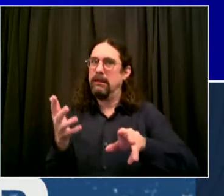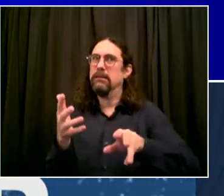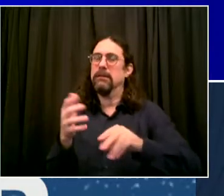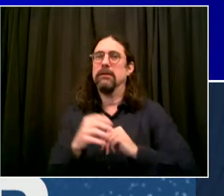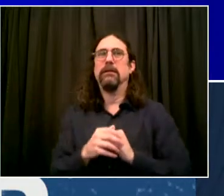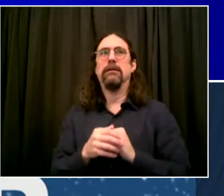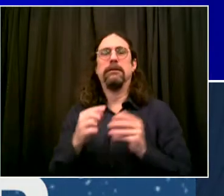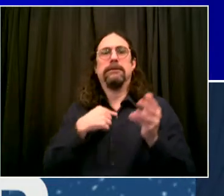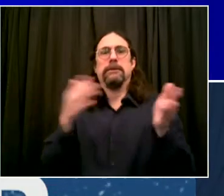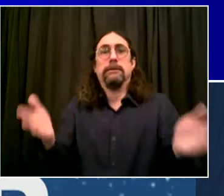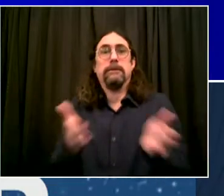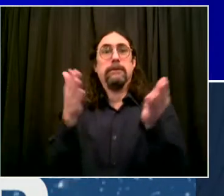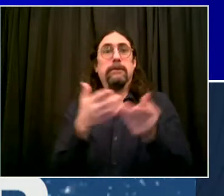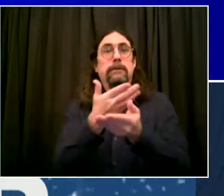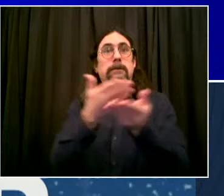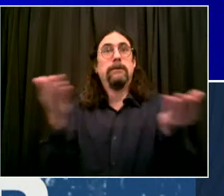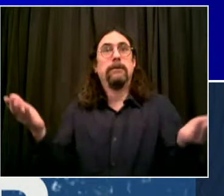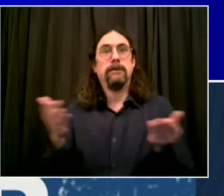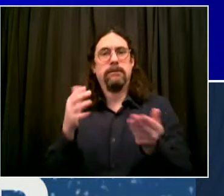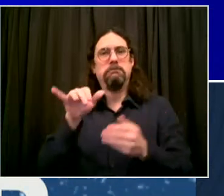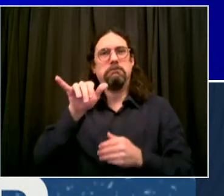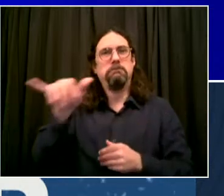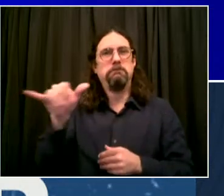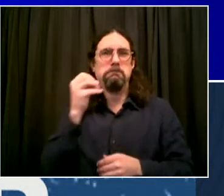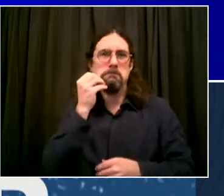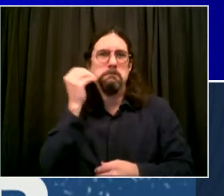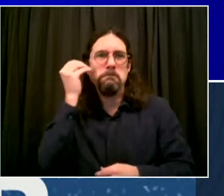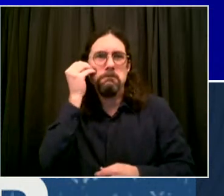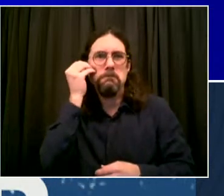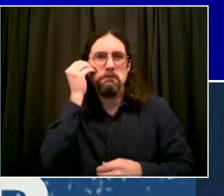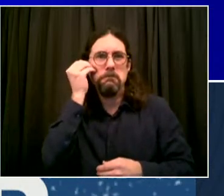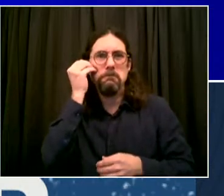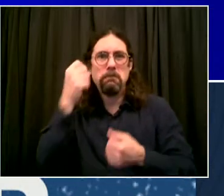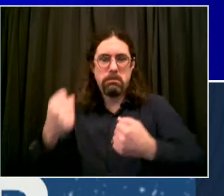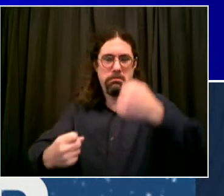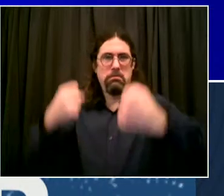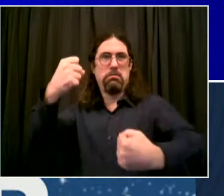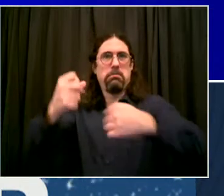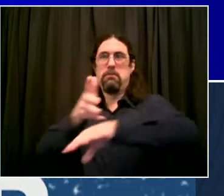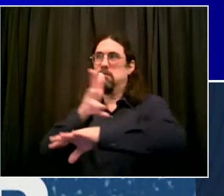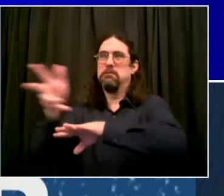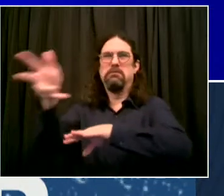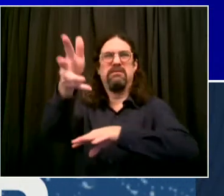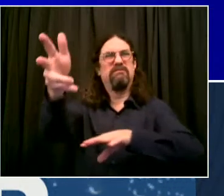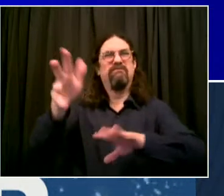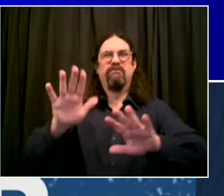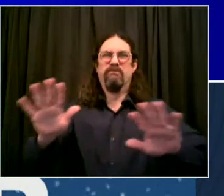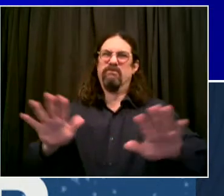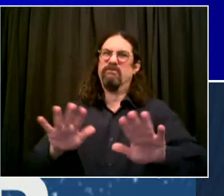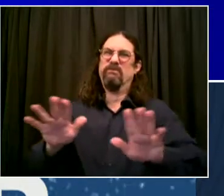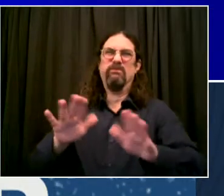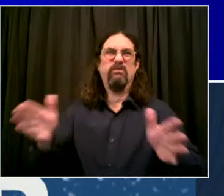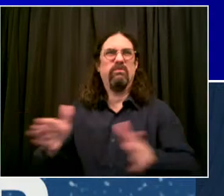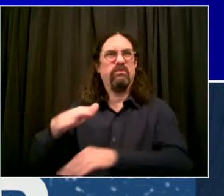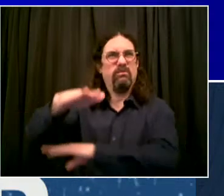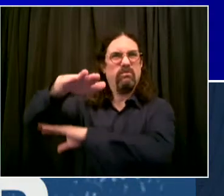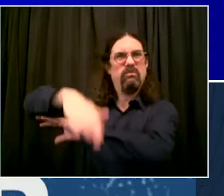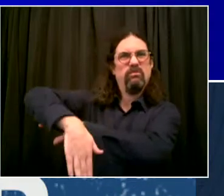HOUR COULD BE REALLY SLIPPERY AND DIFFICULULT. I NWAT TO URGE PEOPLE IF YOU